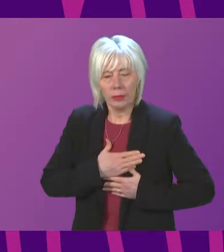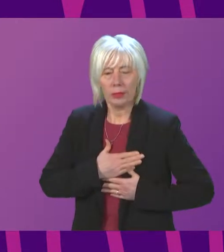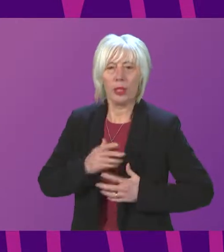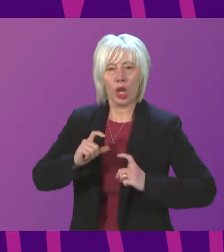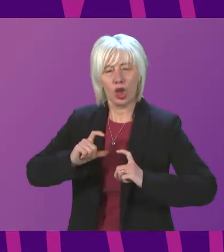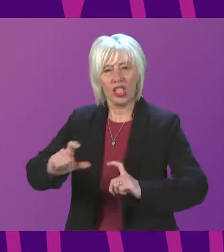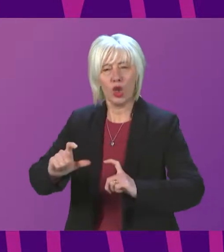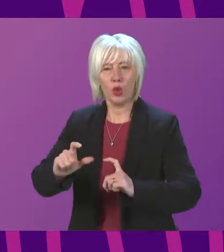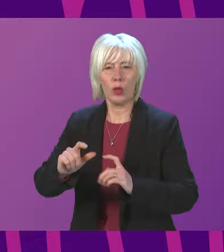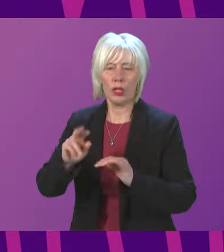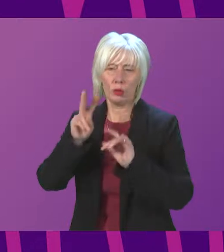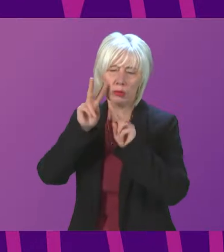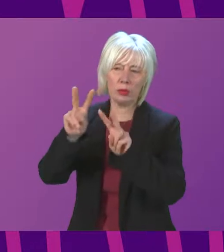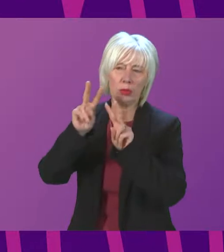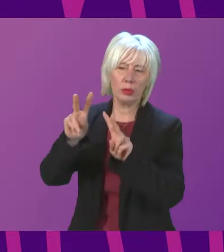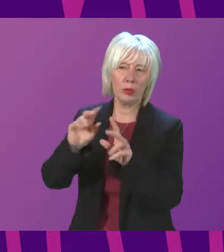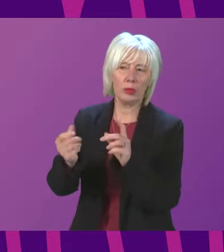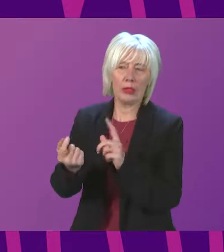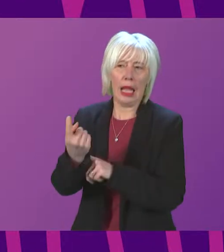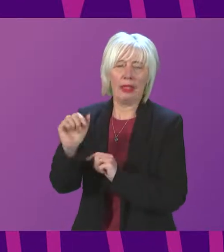devastating scenes that we see in Ukraine.